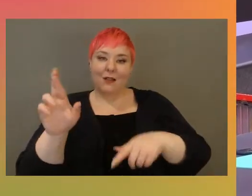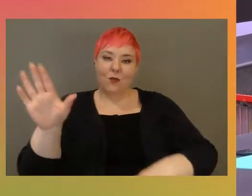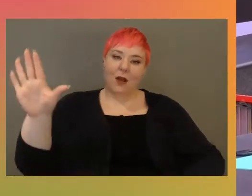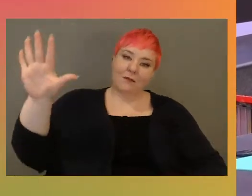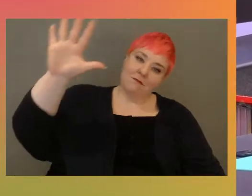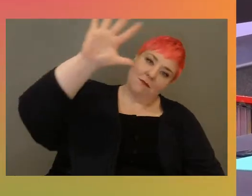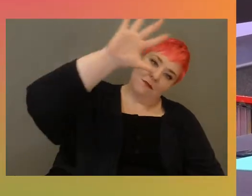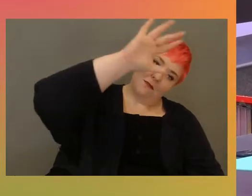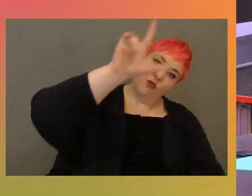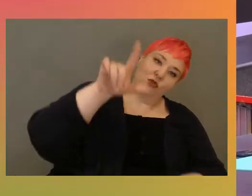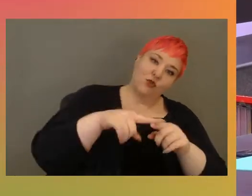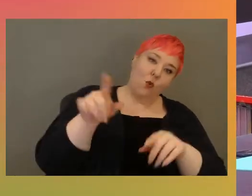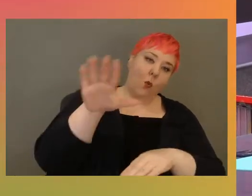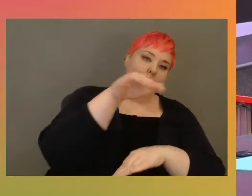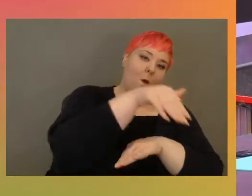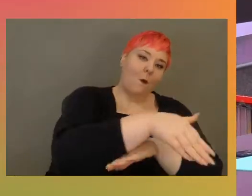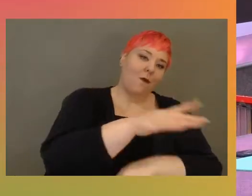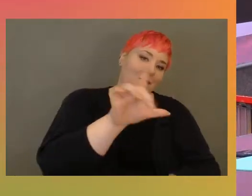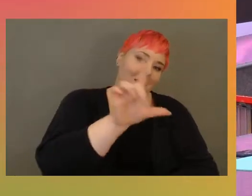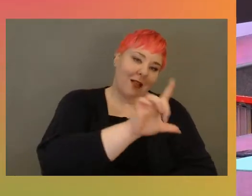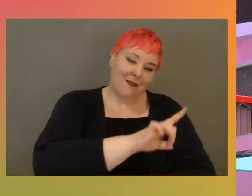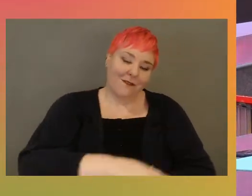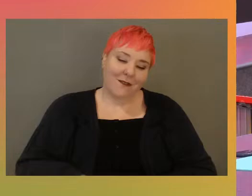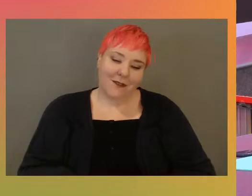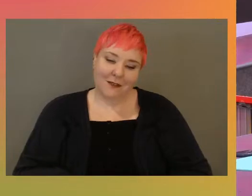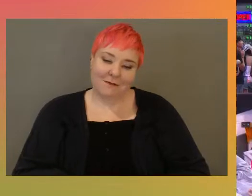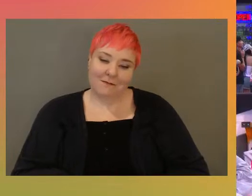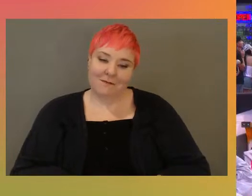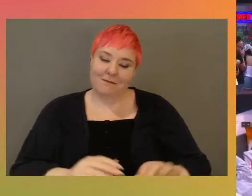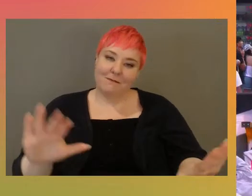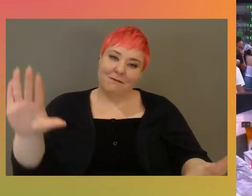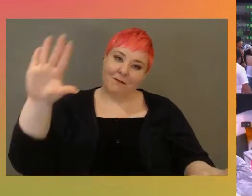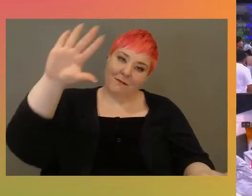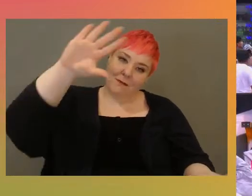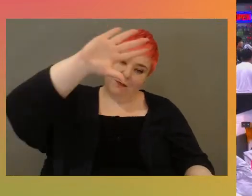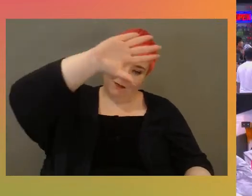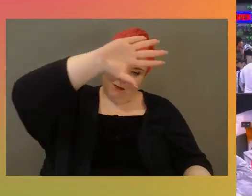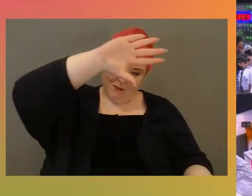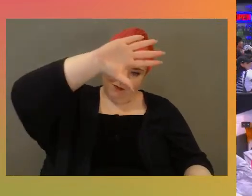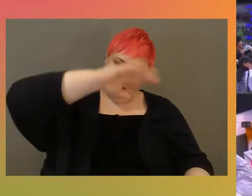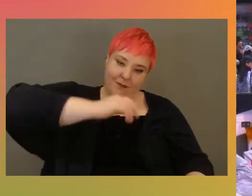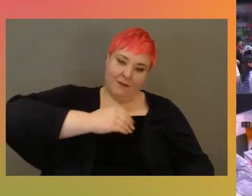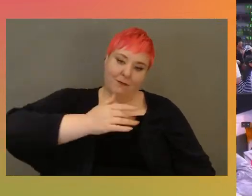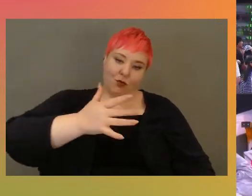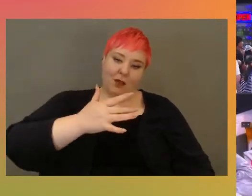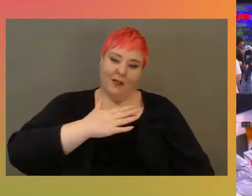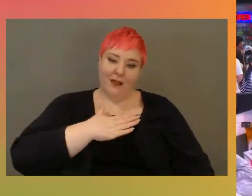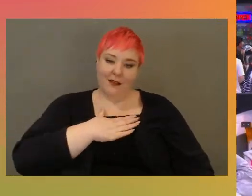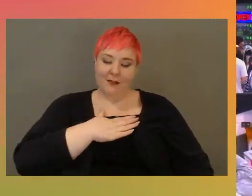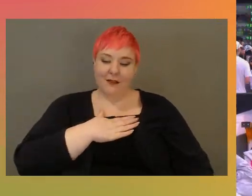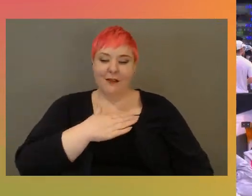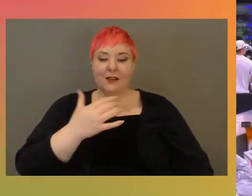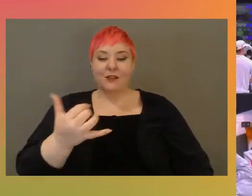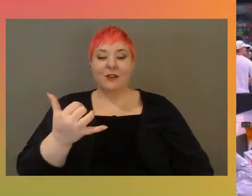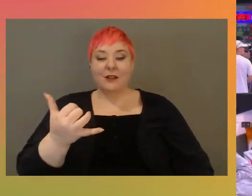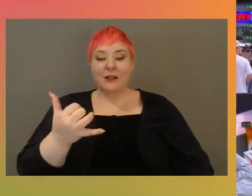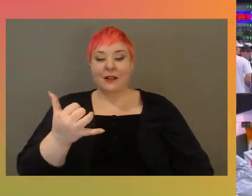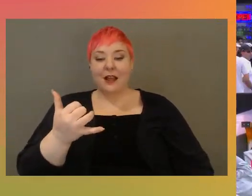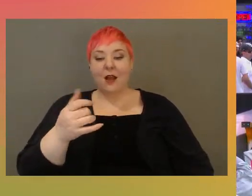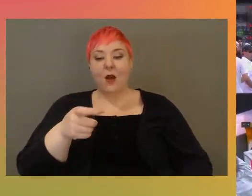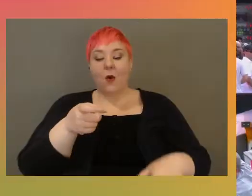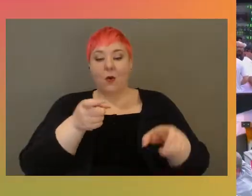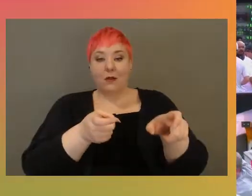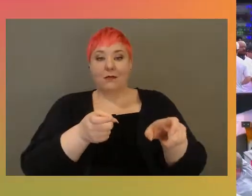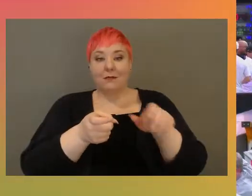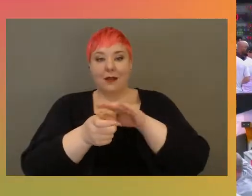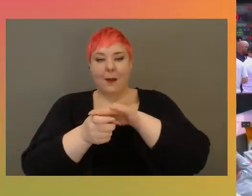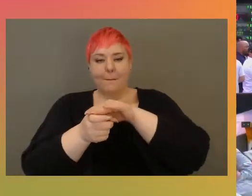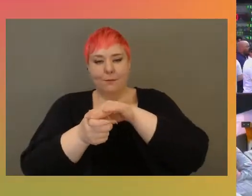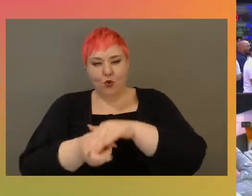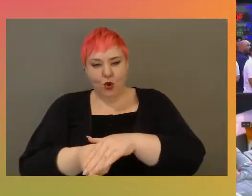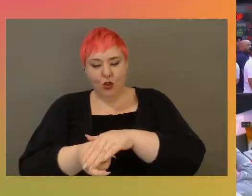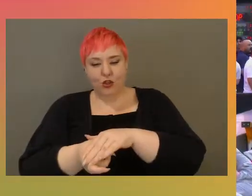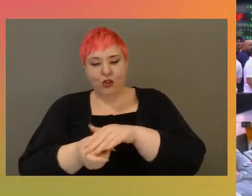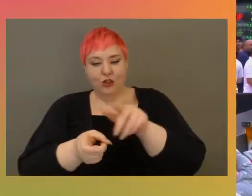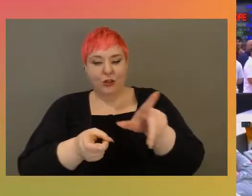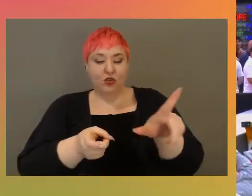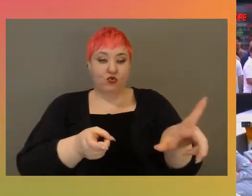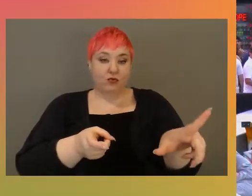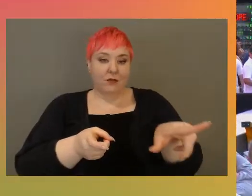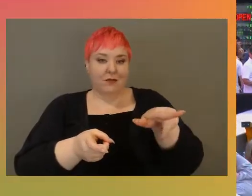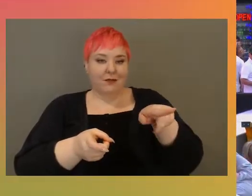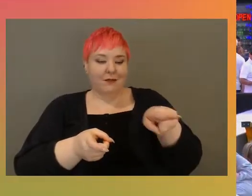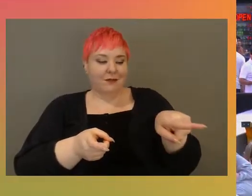AS YOU DO THAT, BEGIN THE SIDE